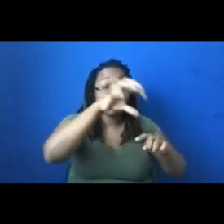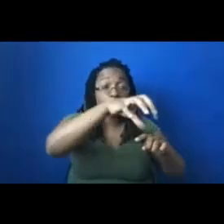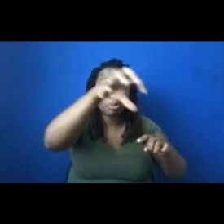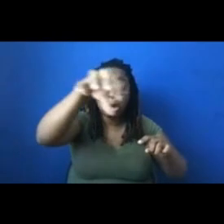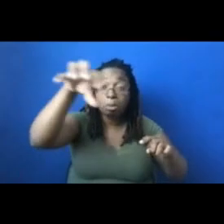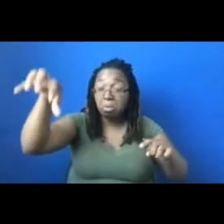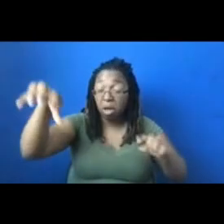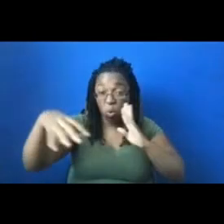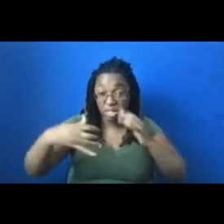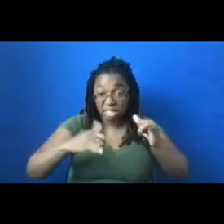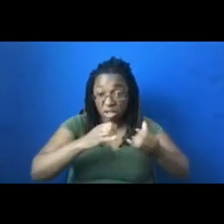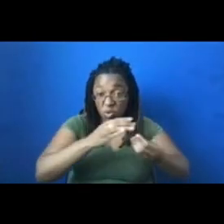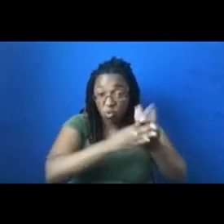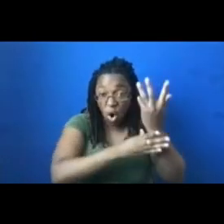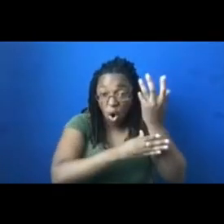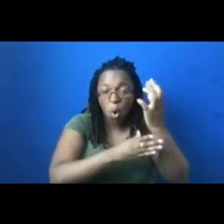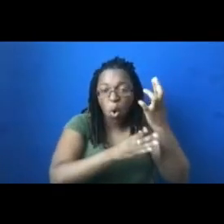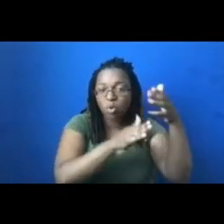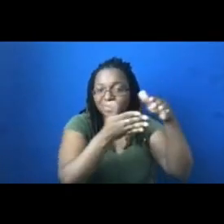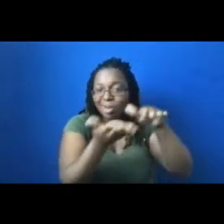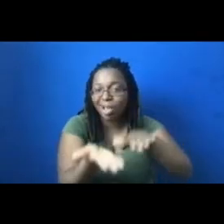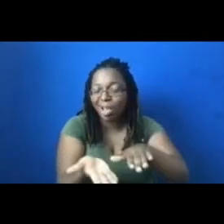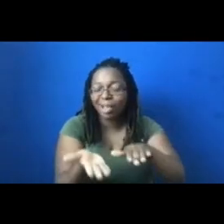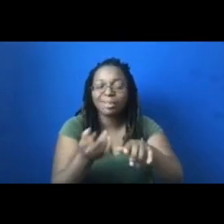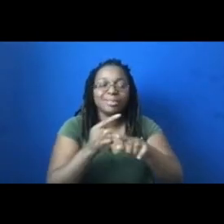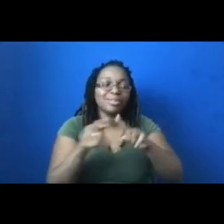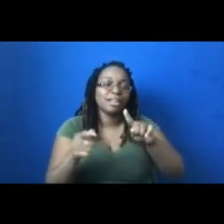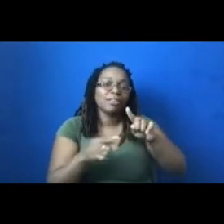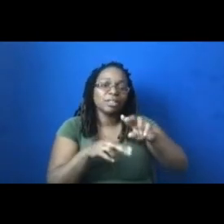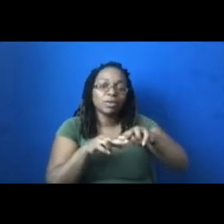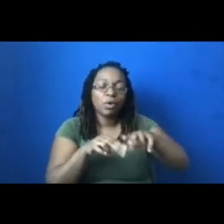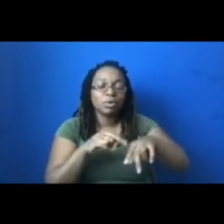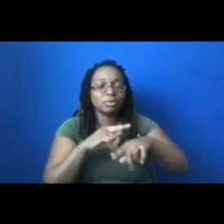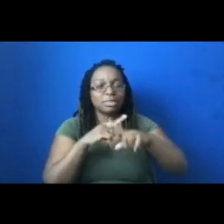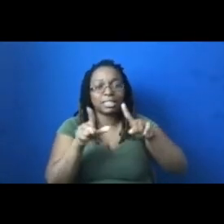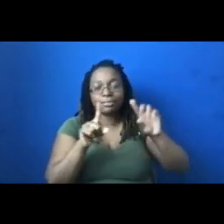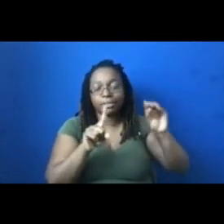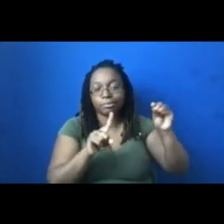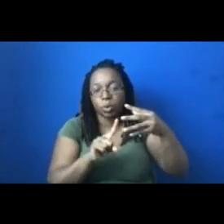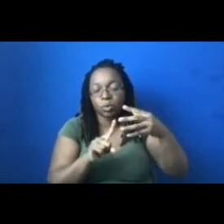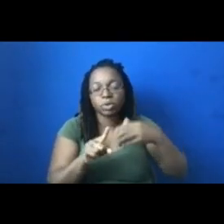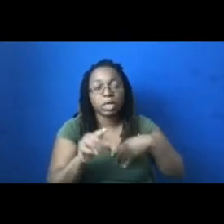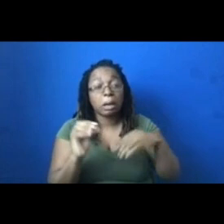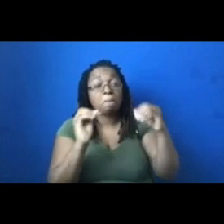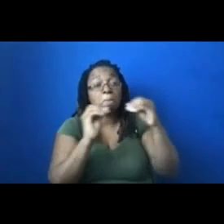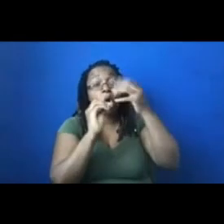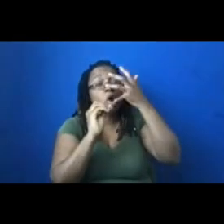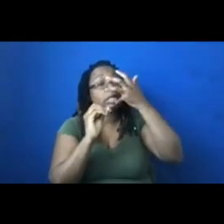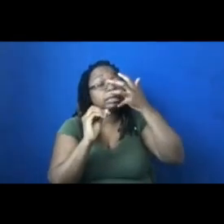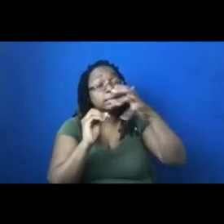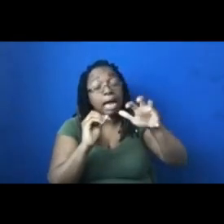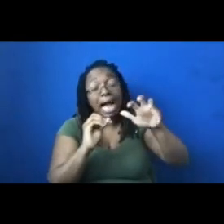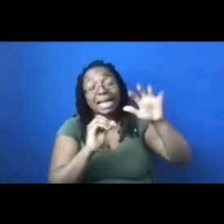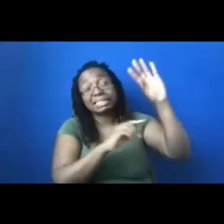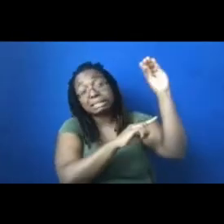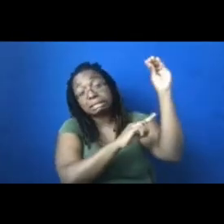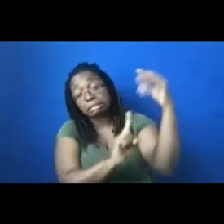different slopes, different exposure, to hit to sunlight, and moisture, and so forth. They need to understand how to do